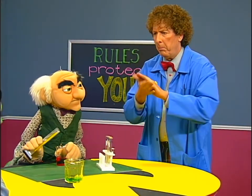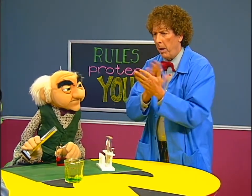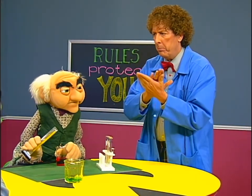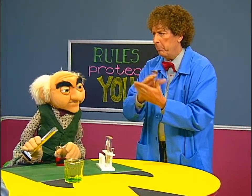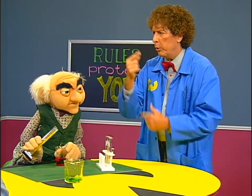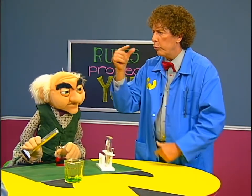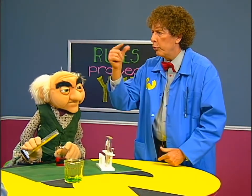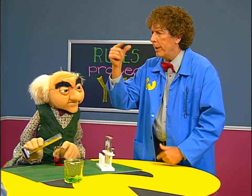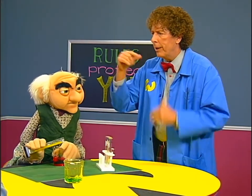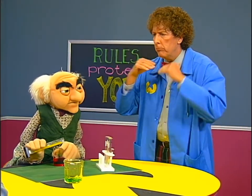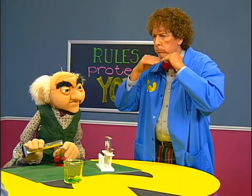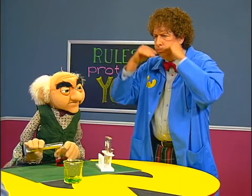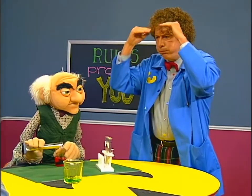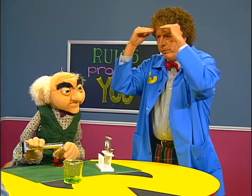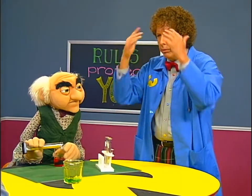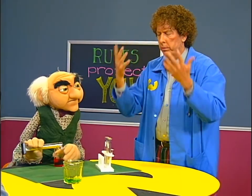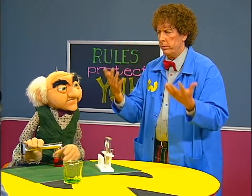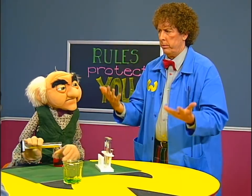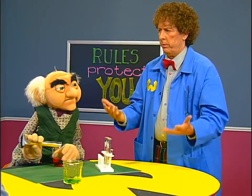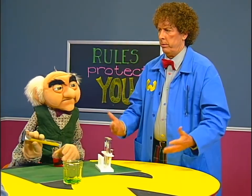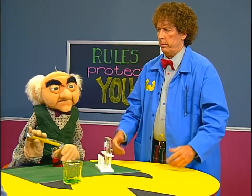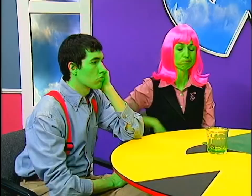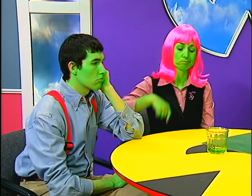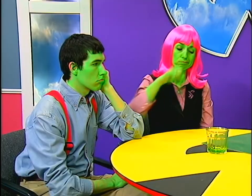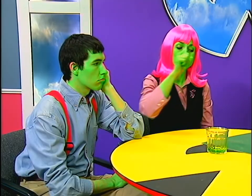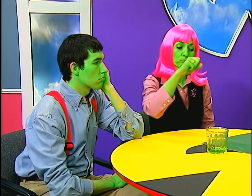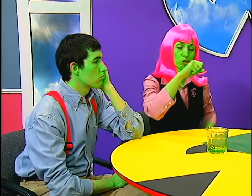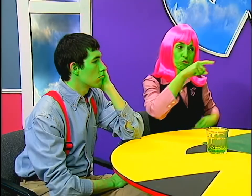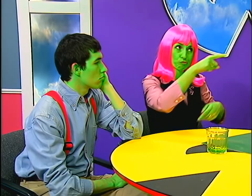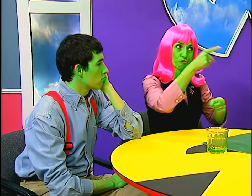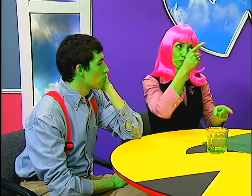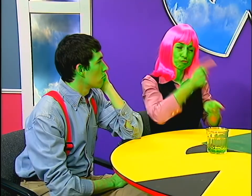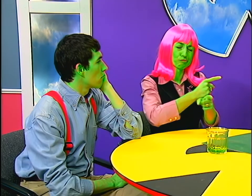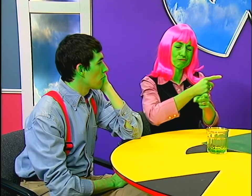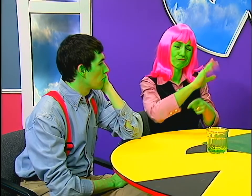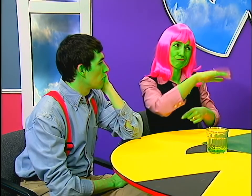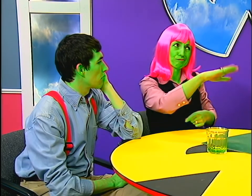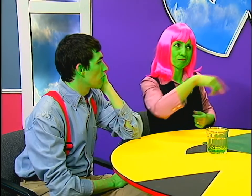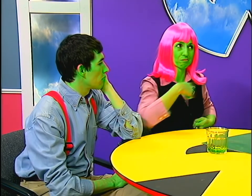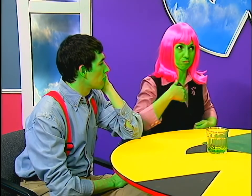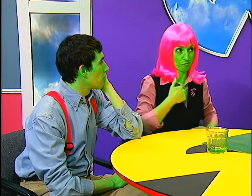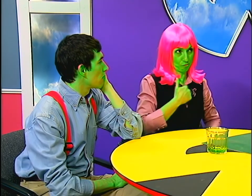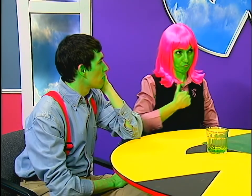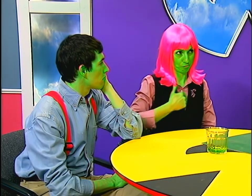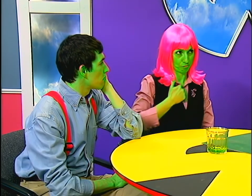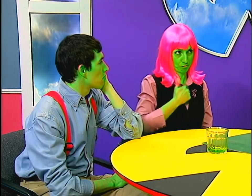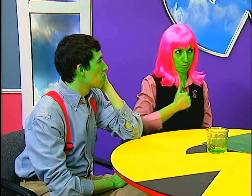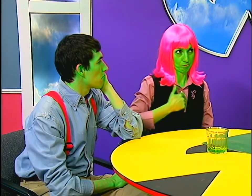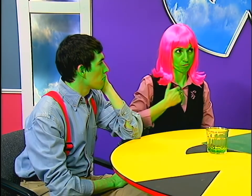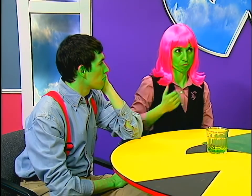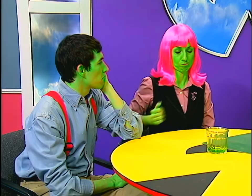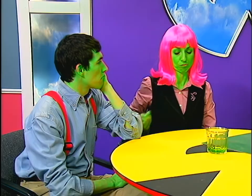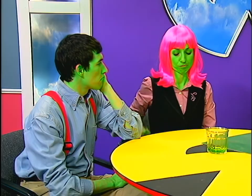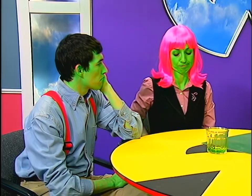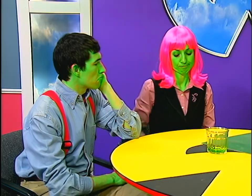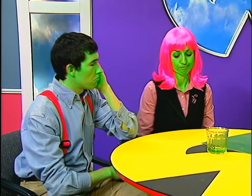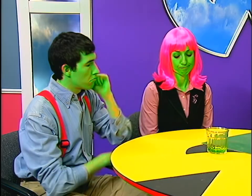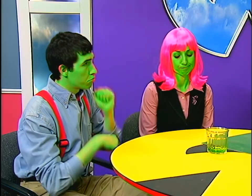HONESTY WHEN YOU LIE TO PEOPLE, THEY'RE NEVER QUITE SURE JUST WHO YOU ARE OR WHAT YOU WERE WANT TO BE TRUSTED? HERE'S A CLUE